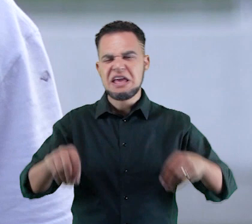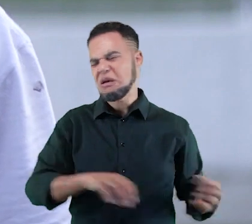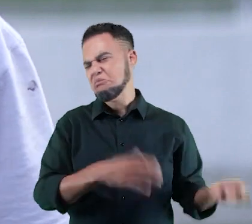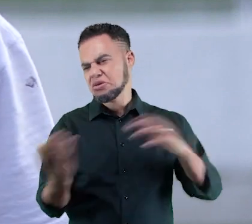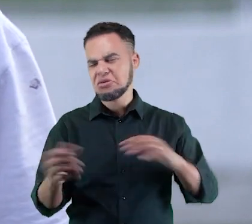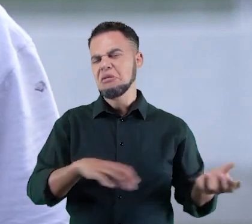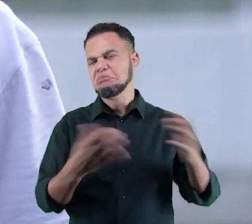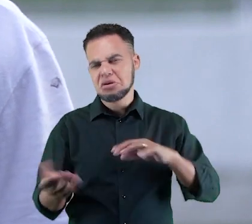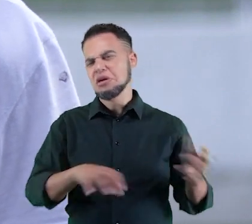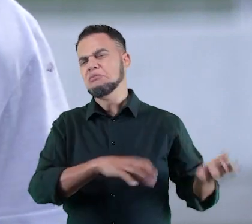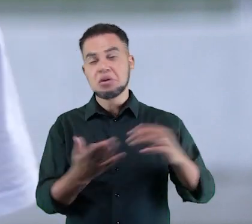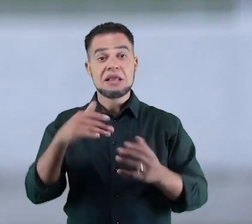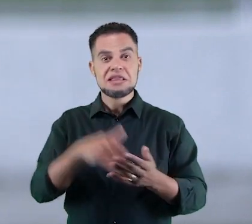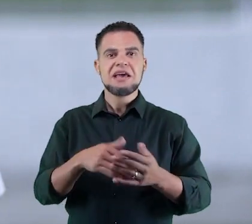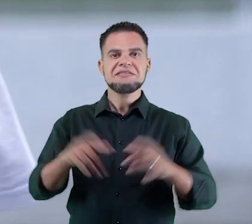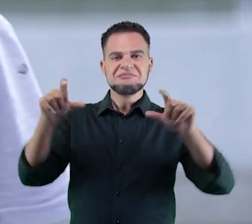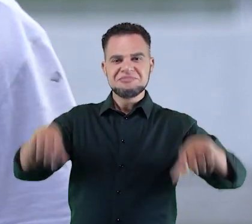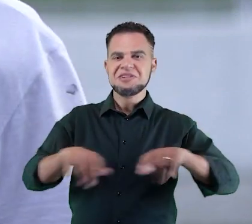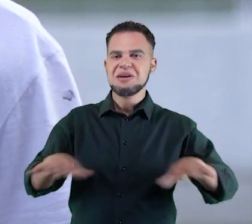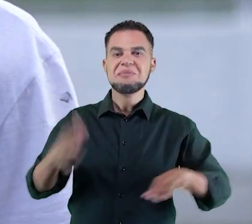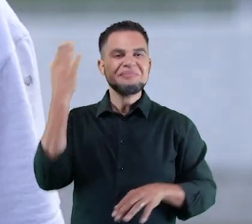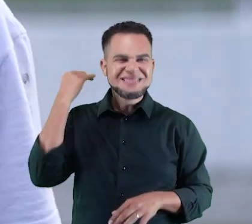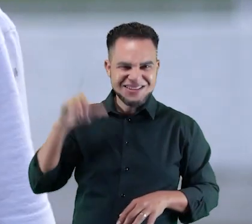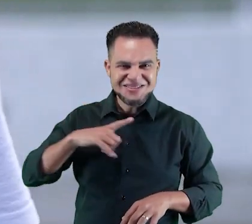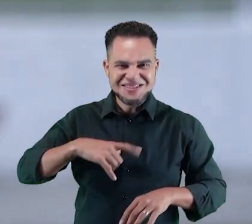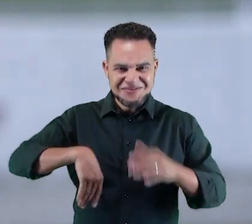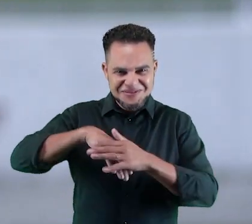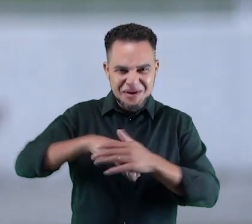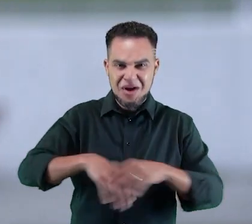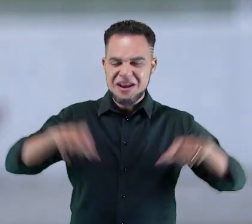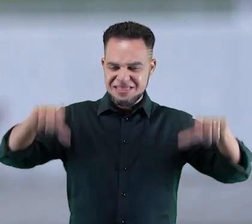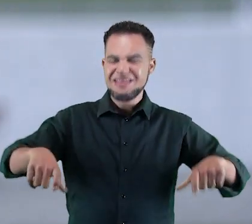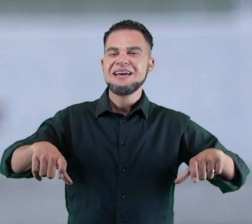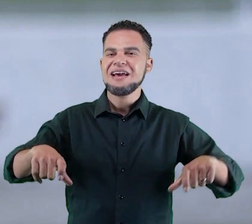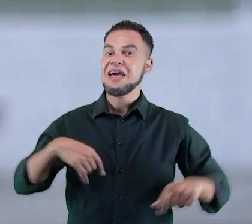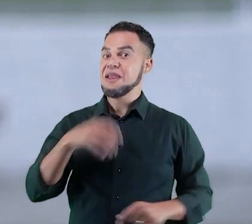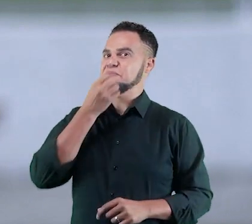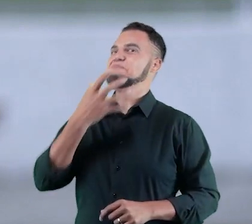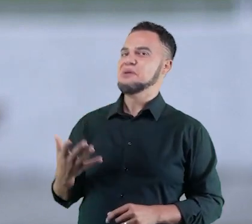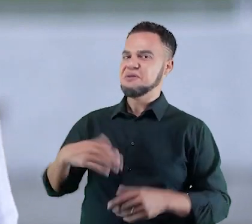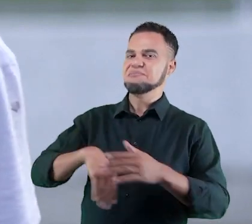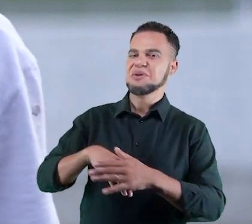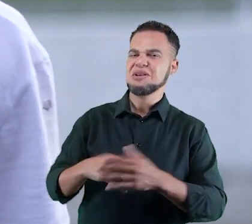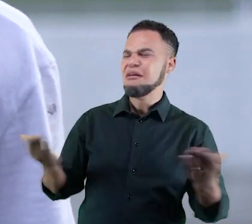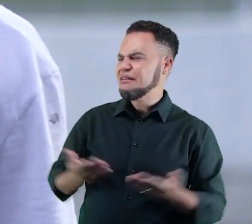throwing dirt... until we constructed a field there. When I played ball, it was in the dirt. I was good at soccer!